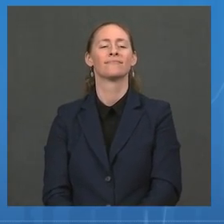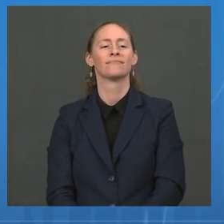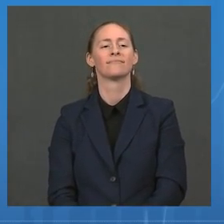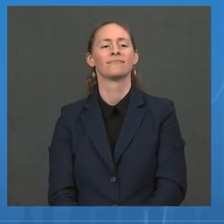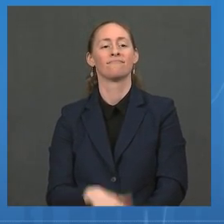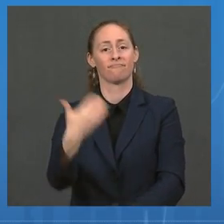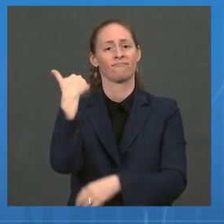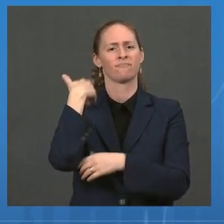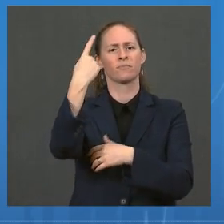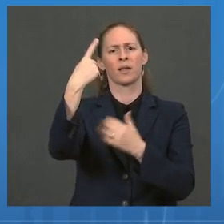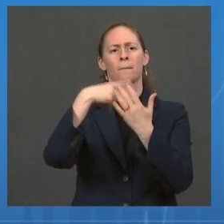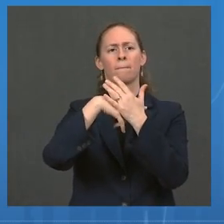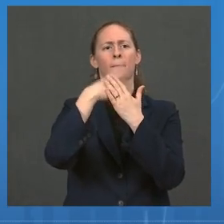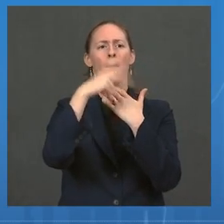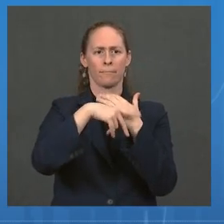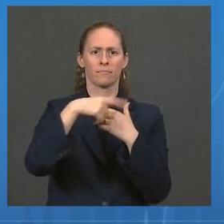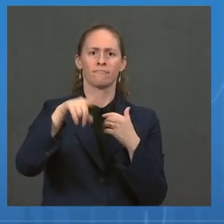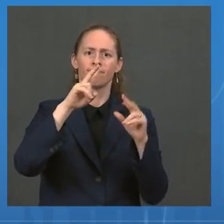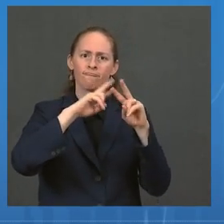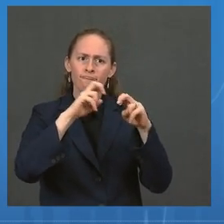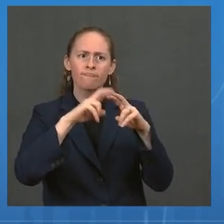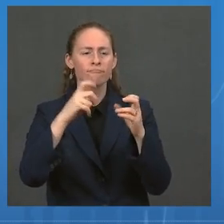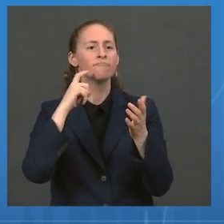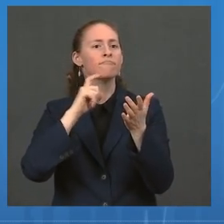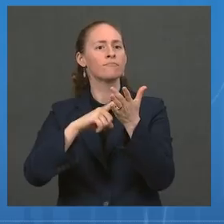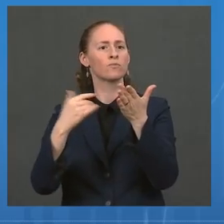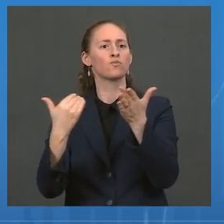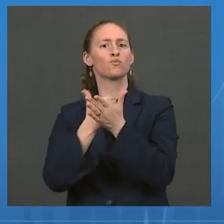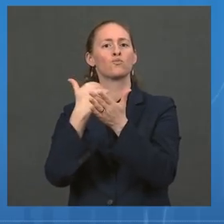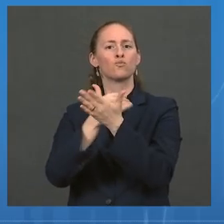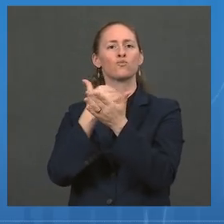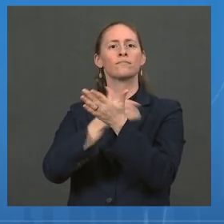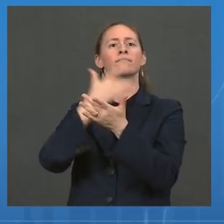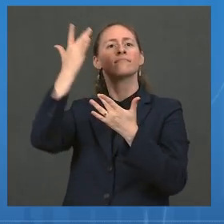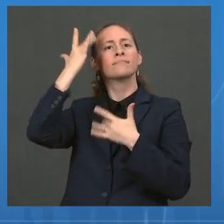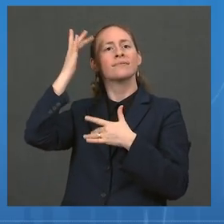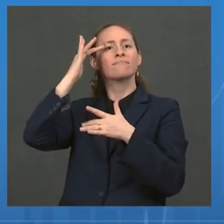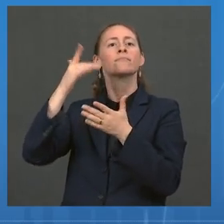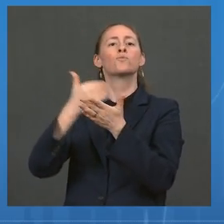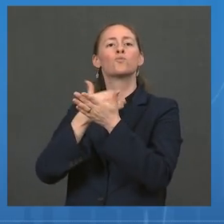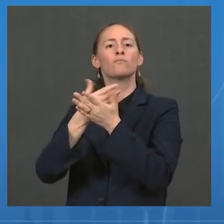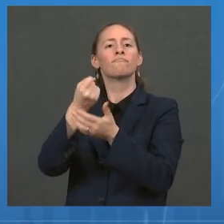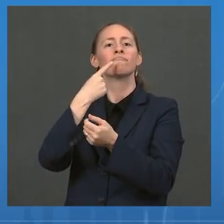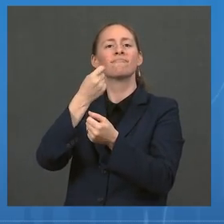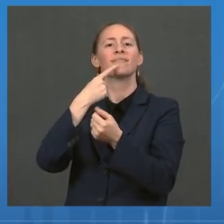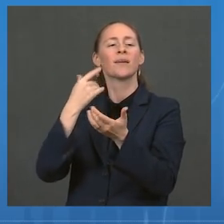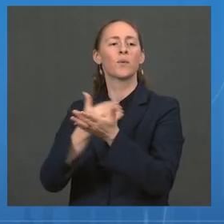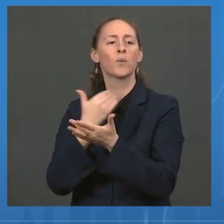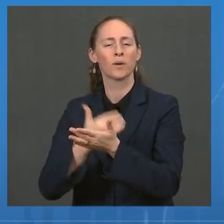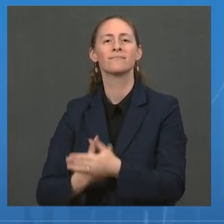and the discovery of new molecules. First slide. When one looks at therapeutics for COVID-19 --